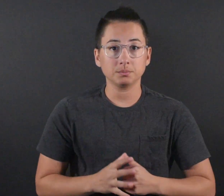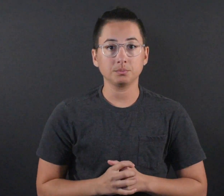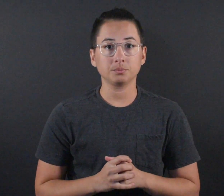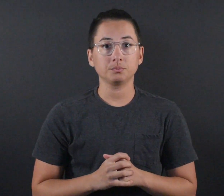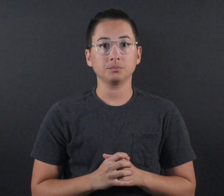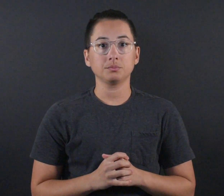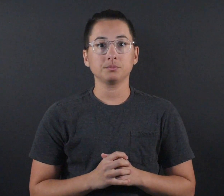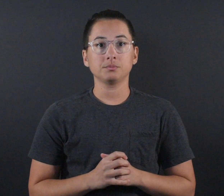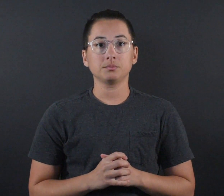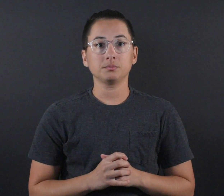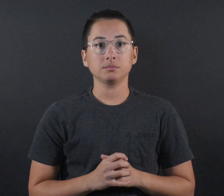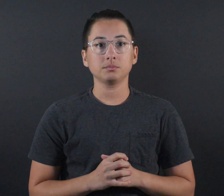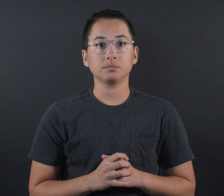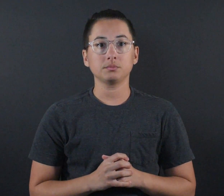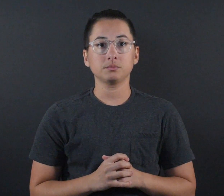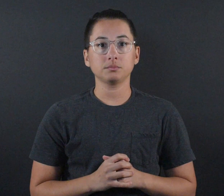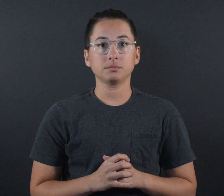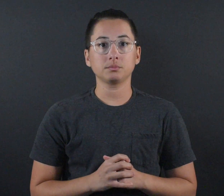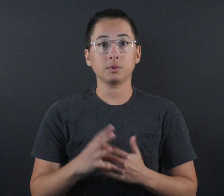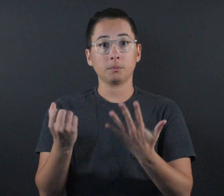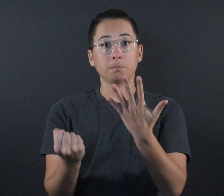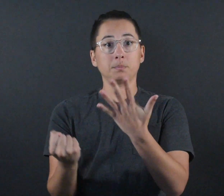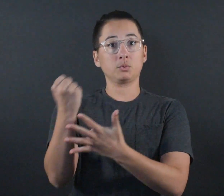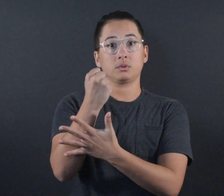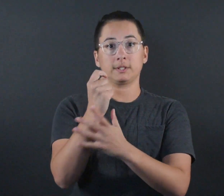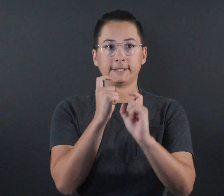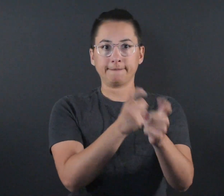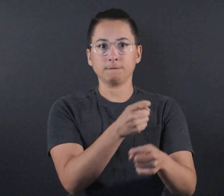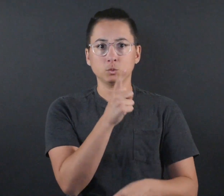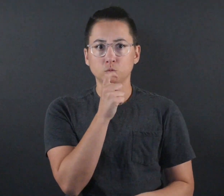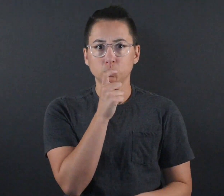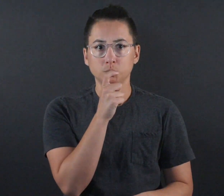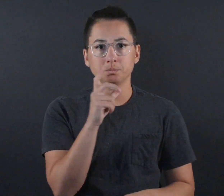Priority will be given to people who identify as MSM and report